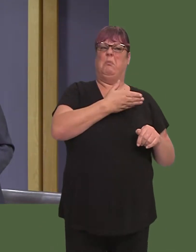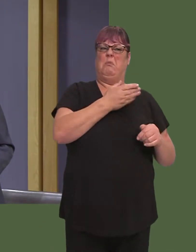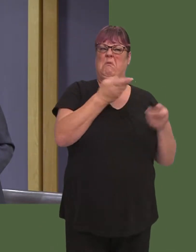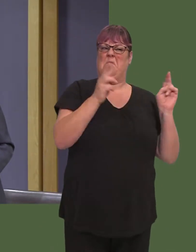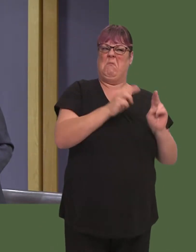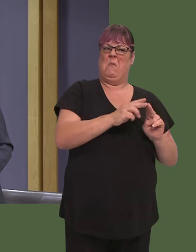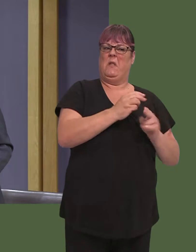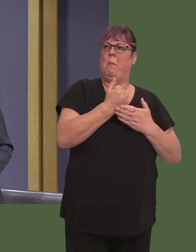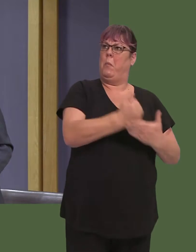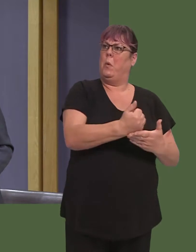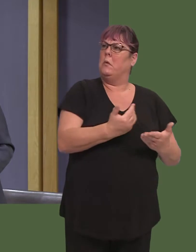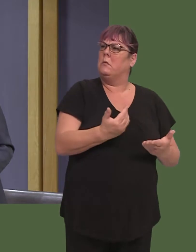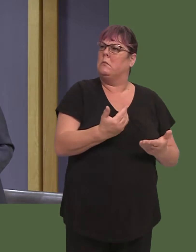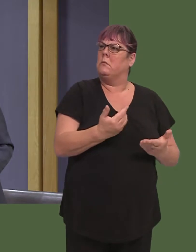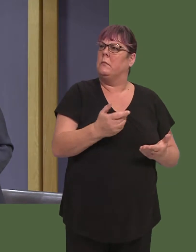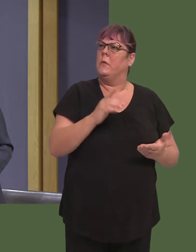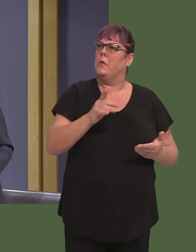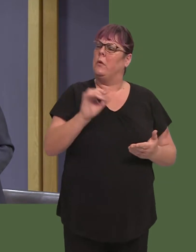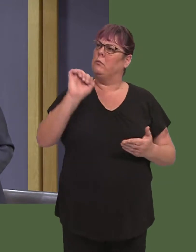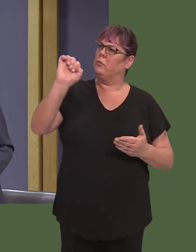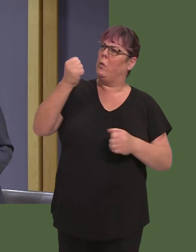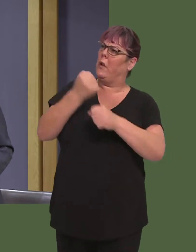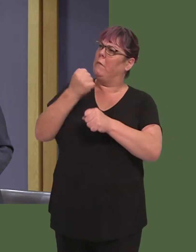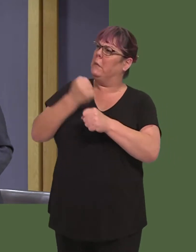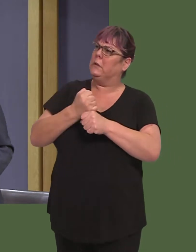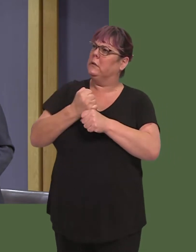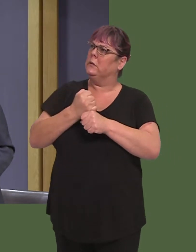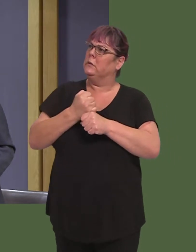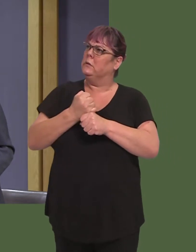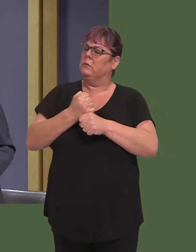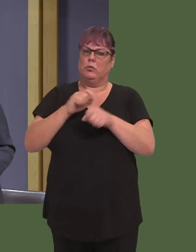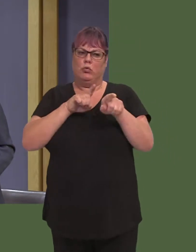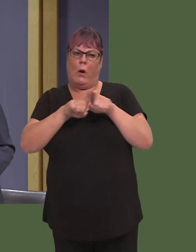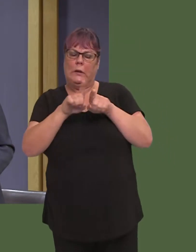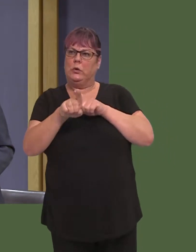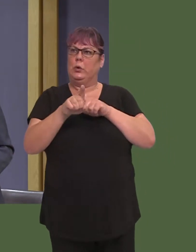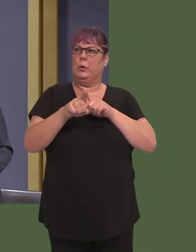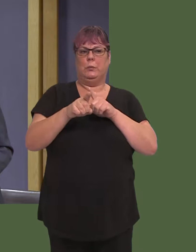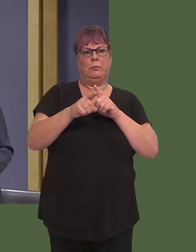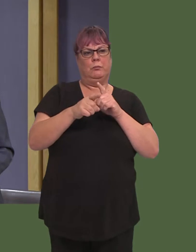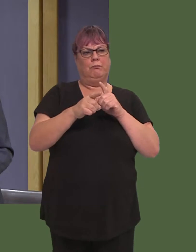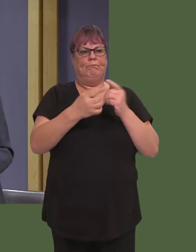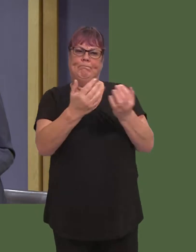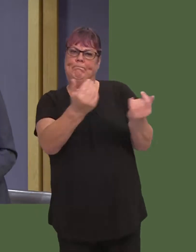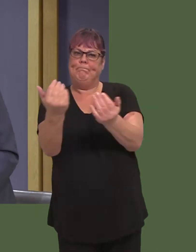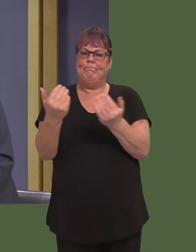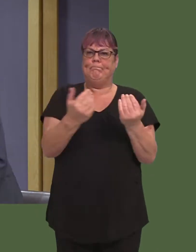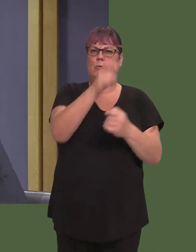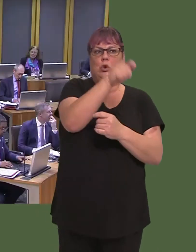So, with that specifically in mind, whatís your Government doing to market the opportunities and support available to those students, because at the moment itís clear that theyíre not